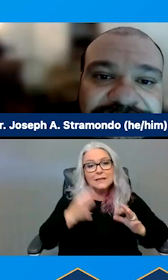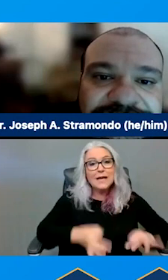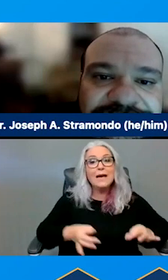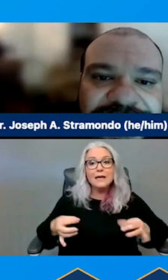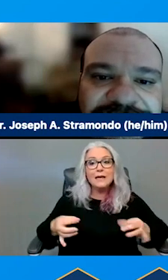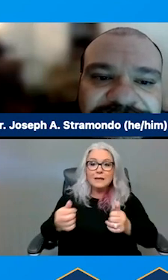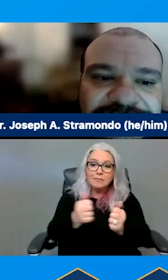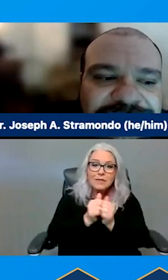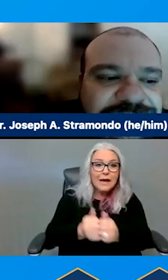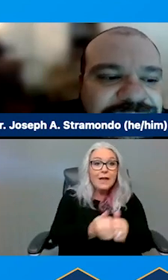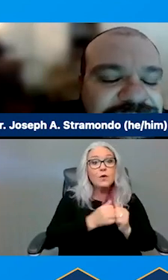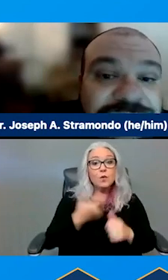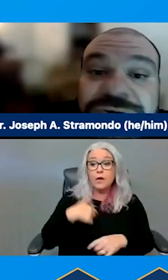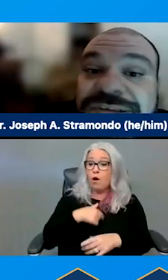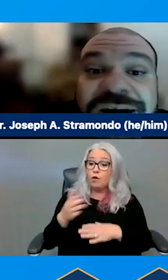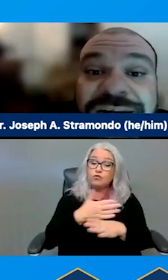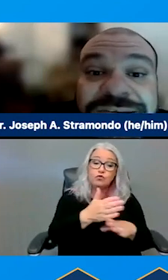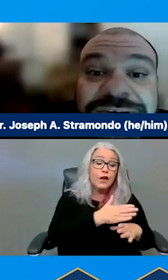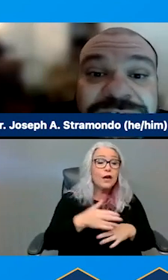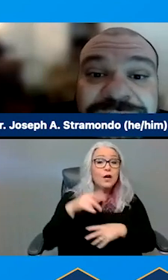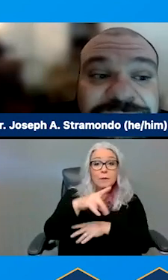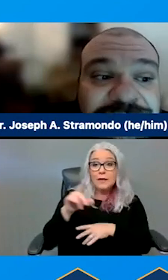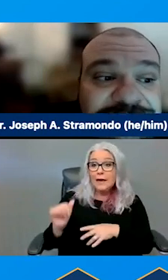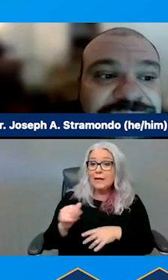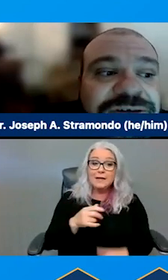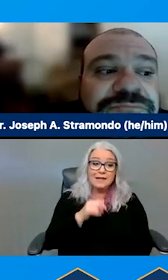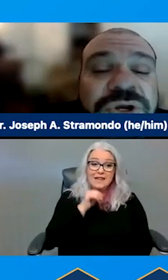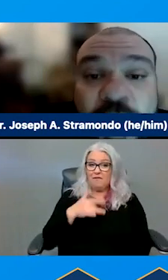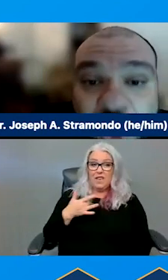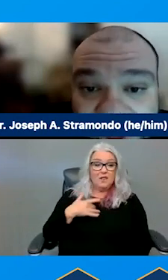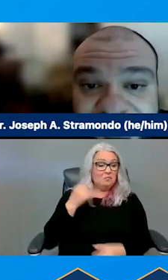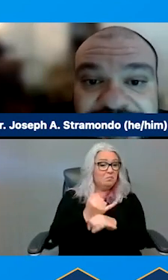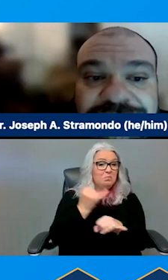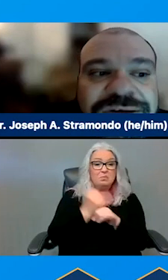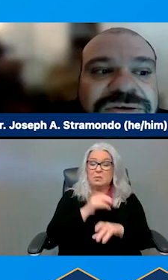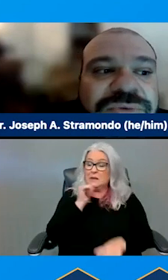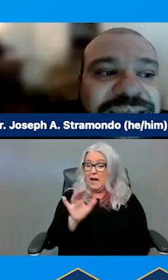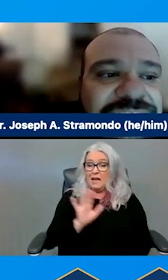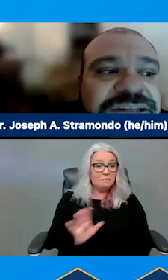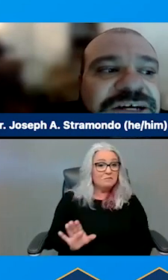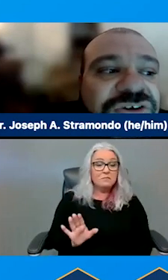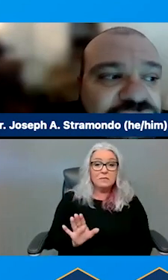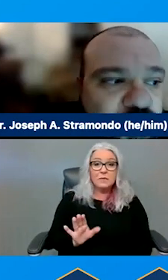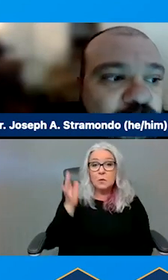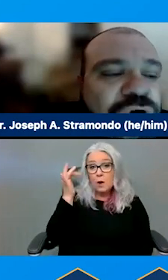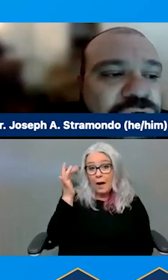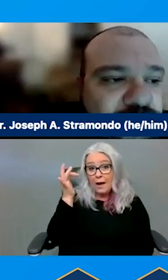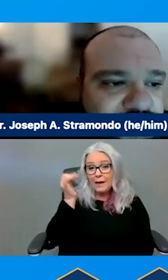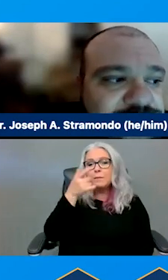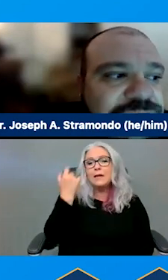shared personal at -- we had the